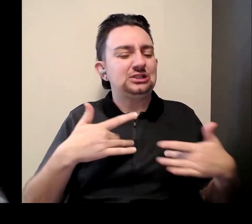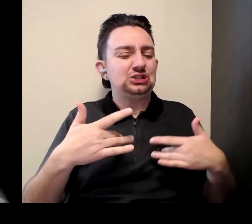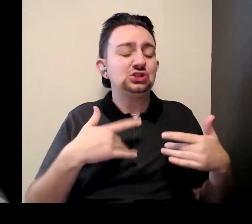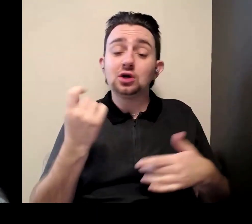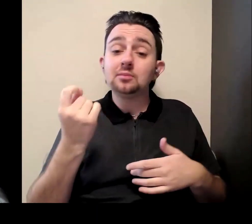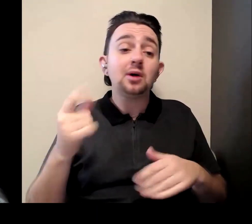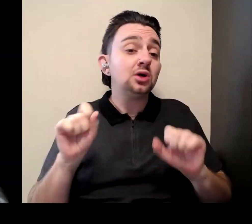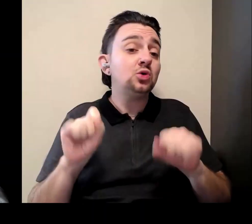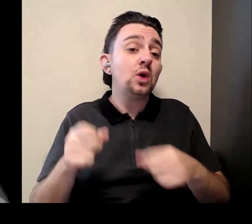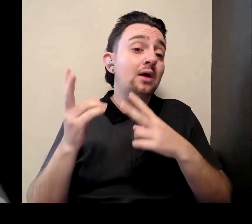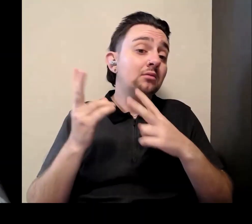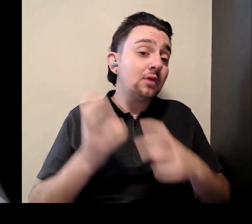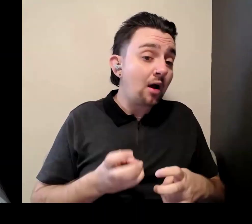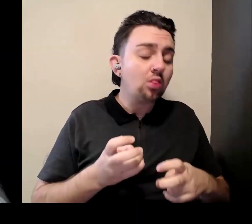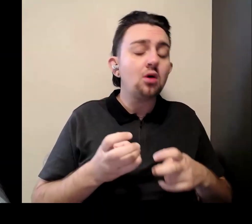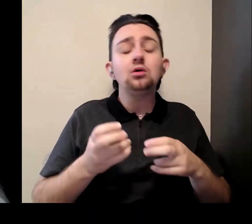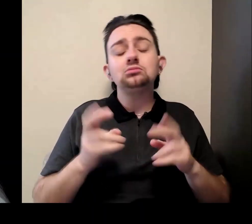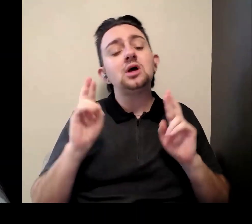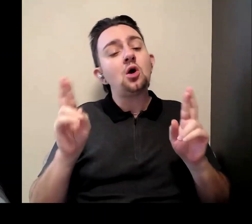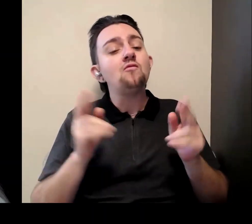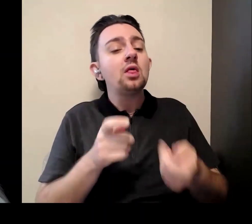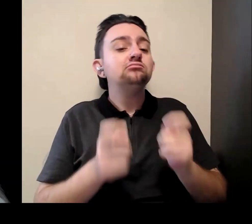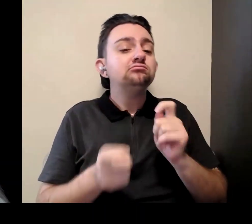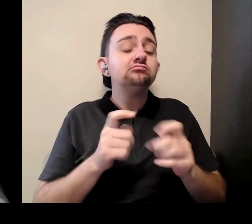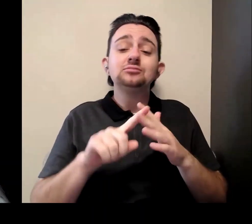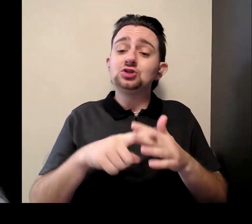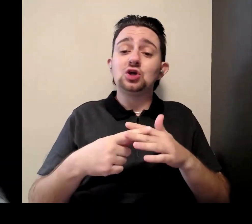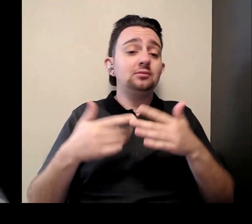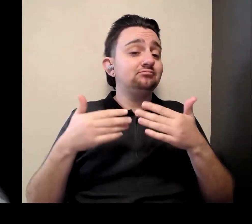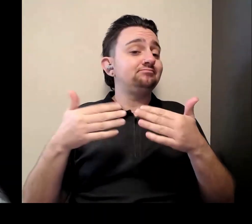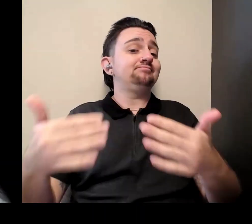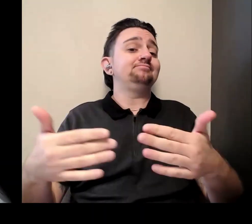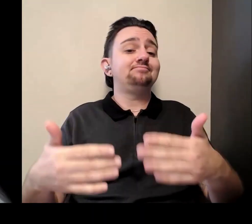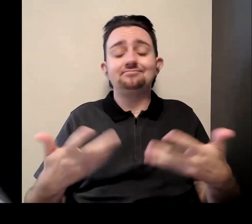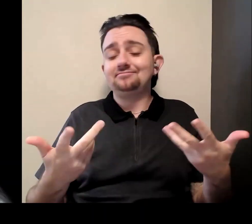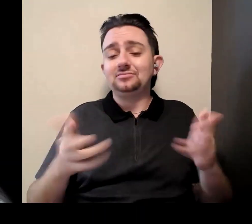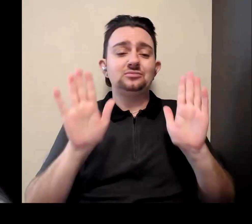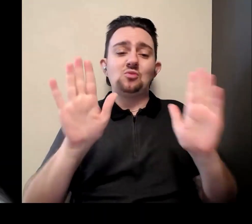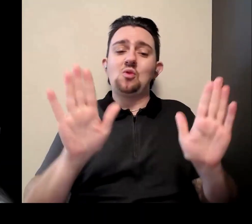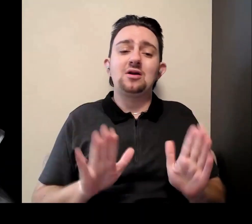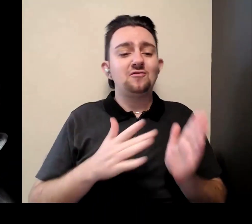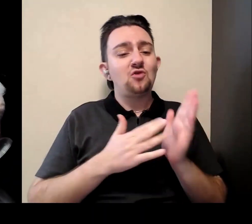they could, hopefully you can get a big jump start from everything that our wonderful Brailless team has done at our school.